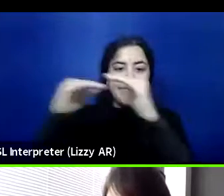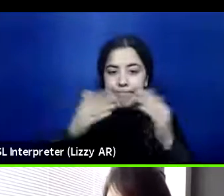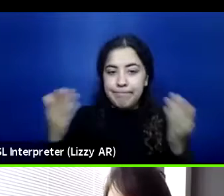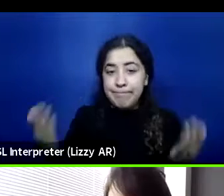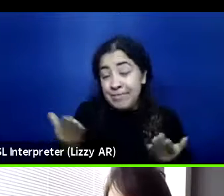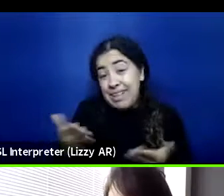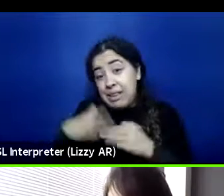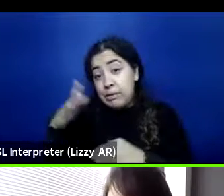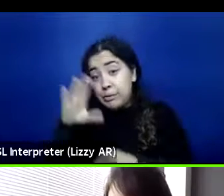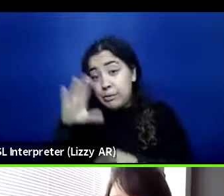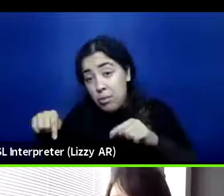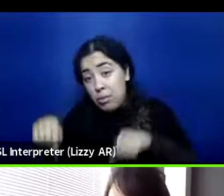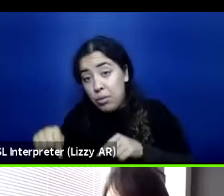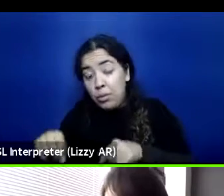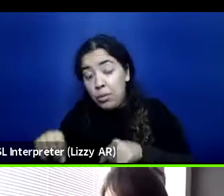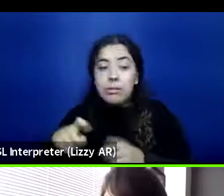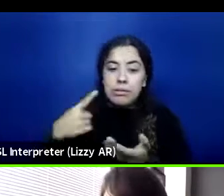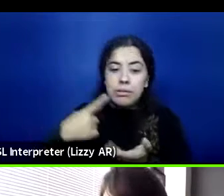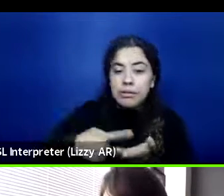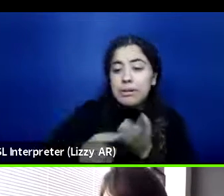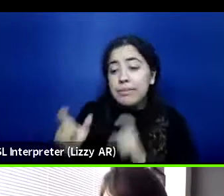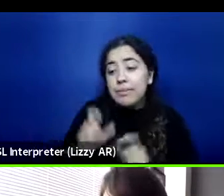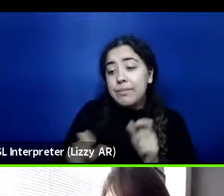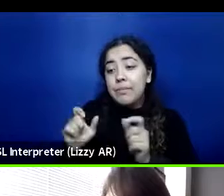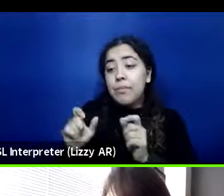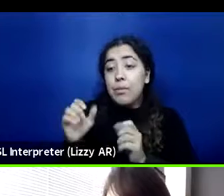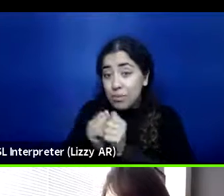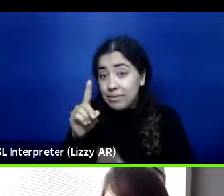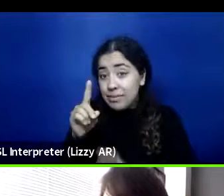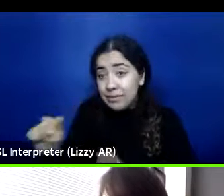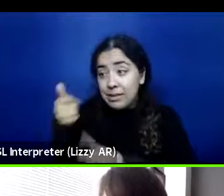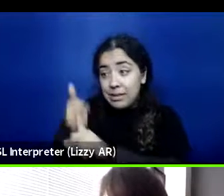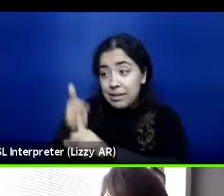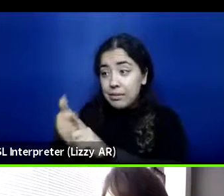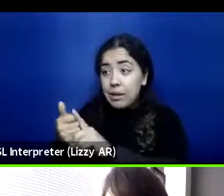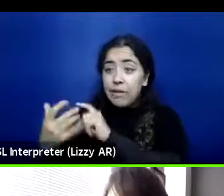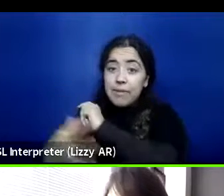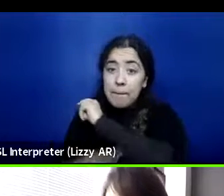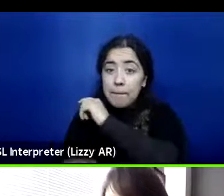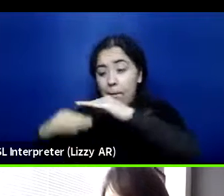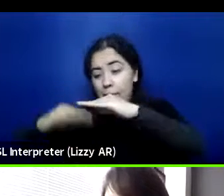and the ability to afford a device or a smartphone, a laptop.